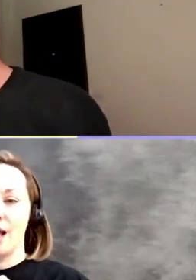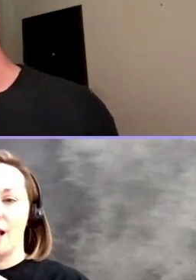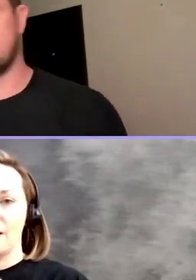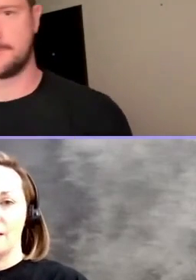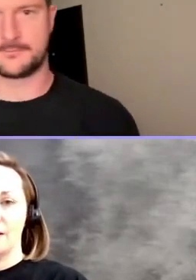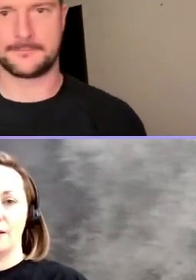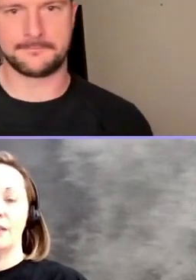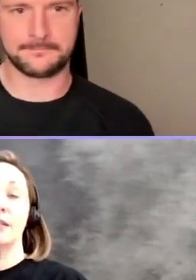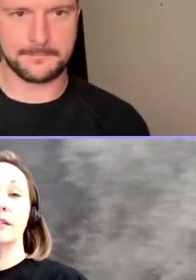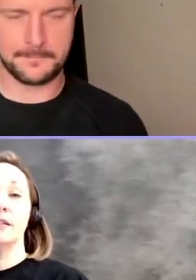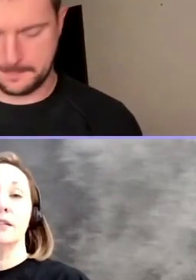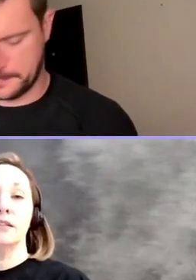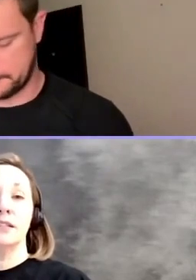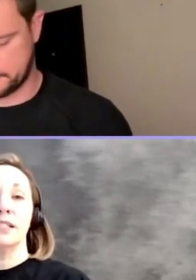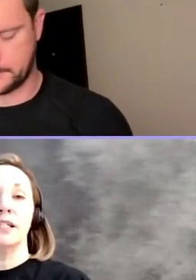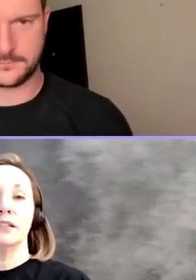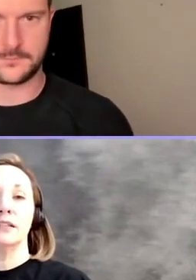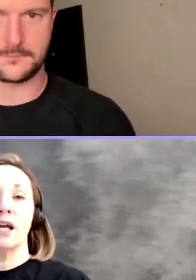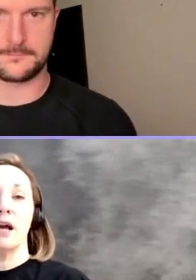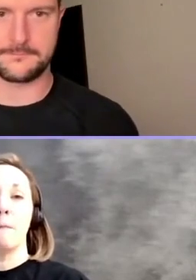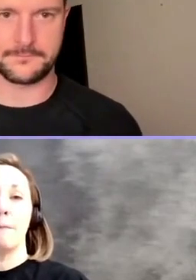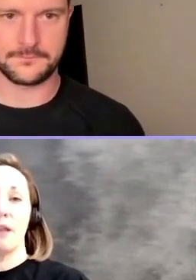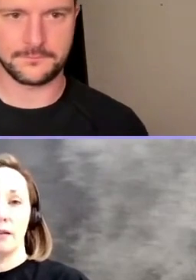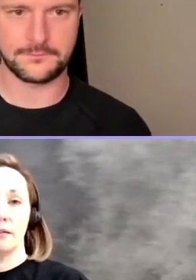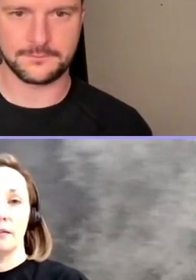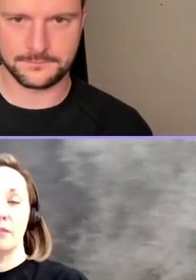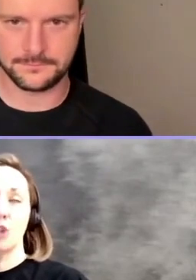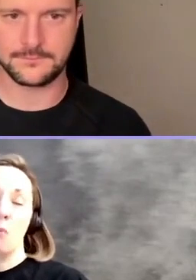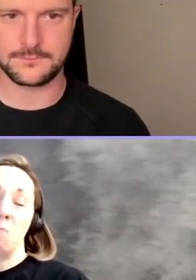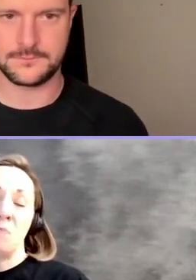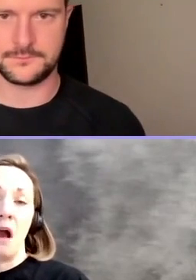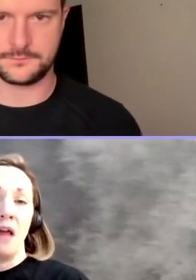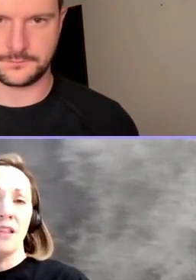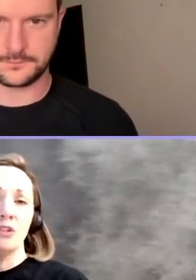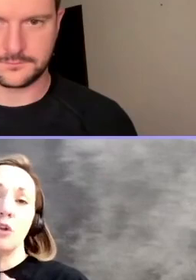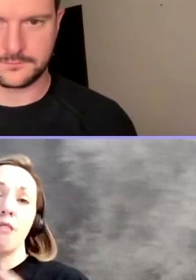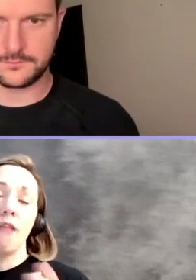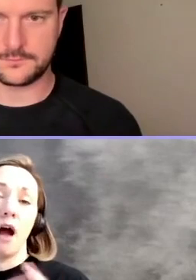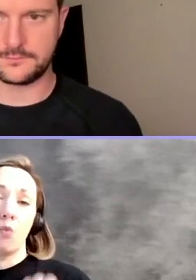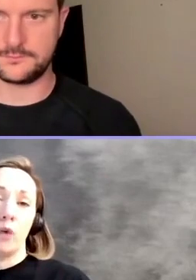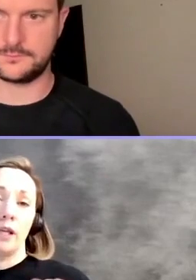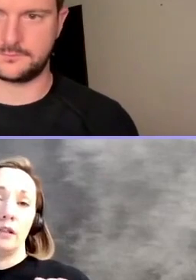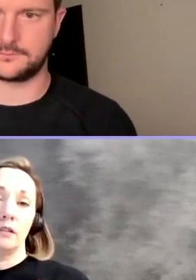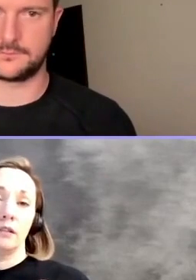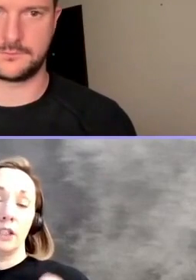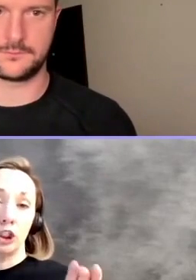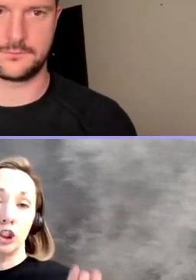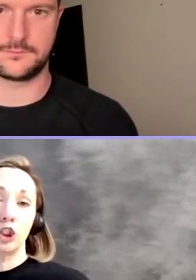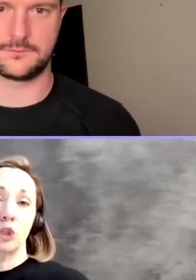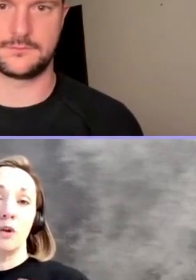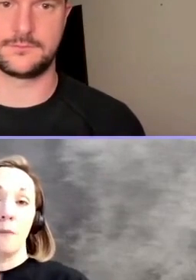the most important actions that can be done on a board. It's a one stop shop before actions.